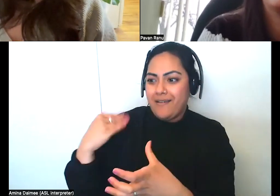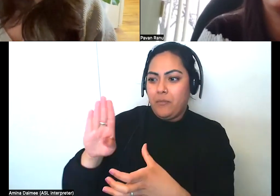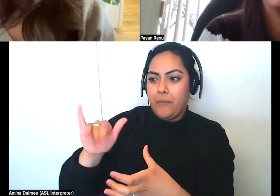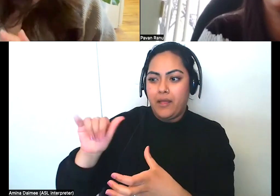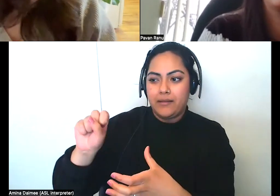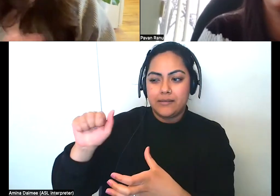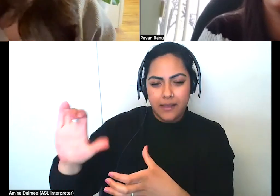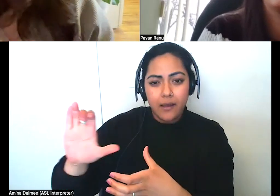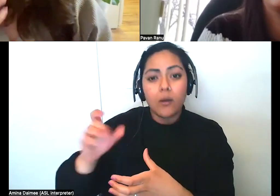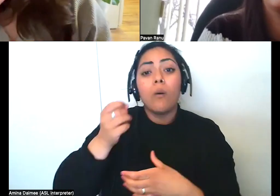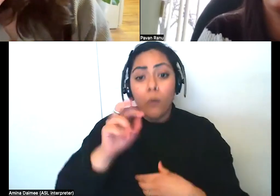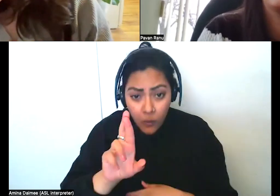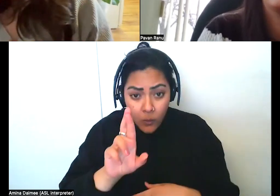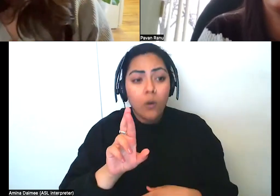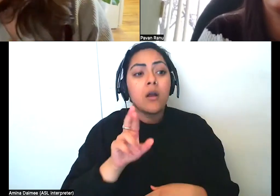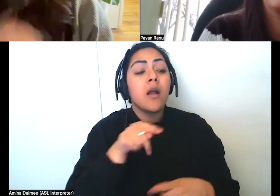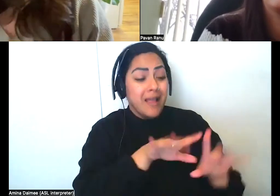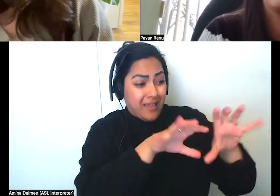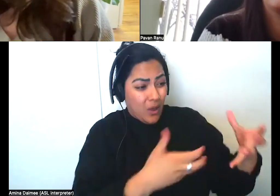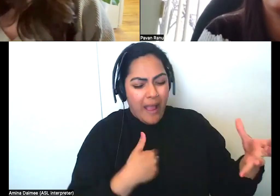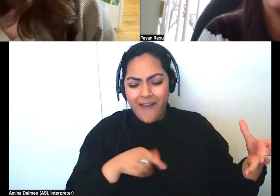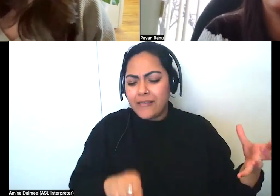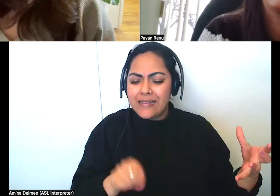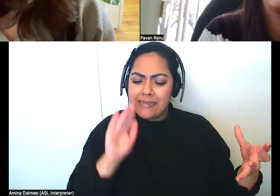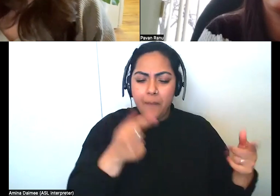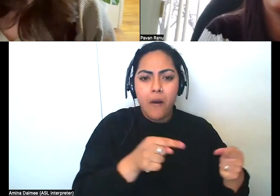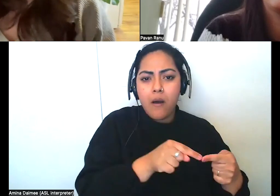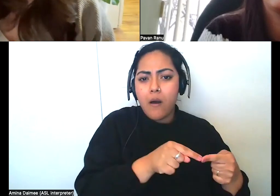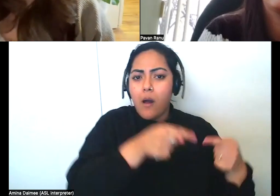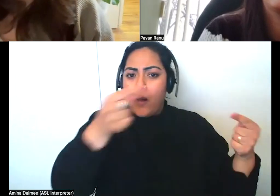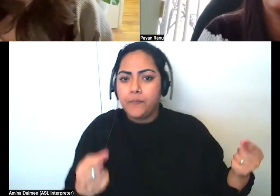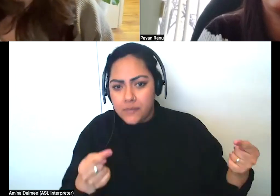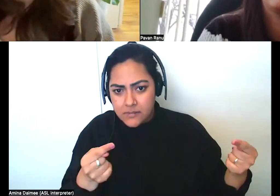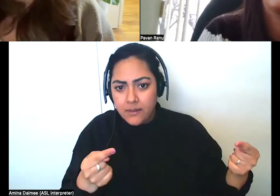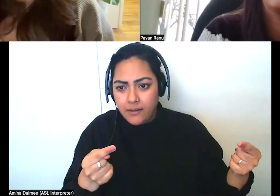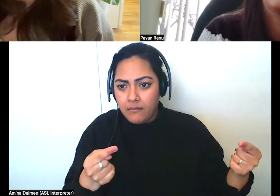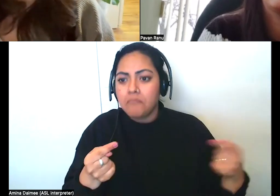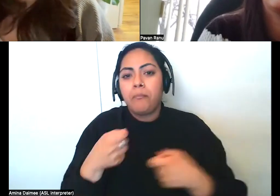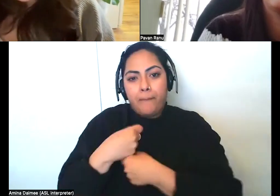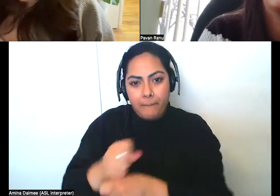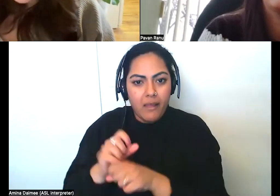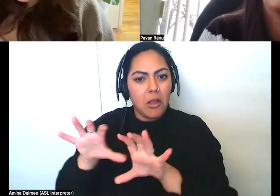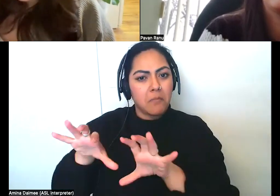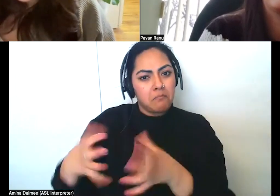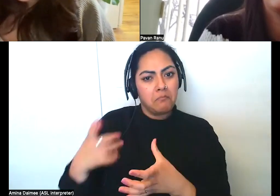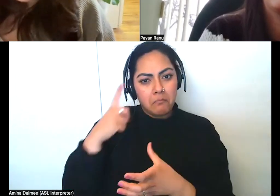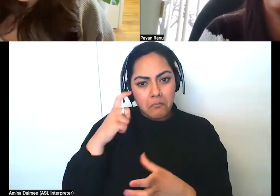And then you kind of try to frame it that way. You can also look for searches of items that you think